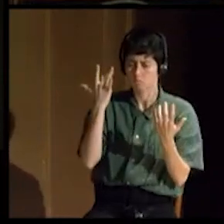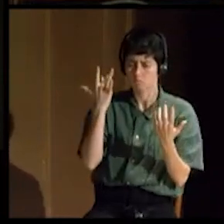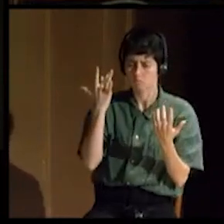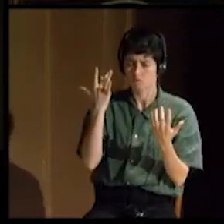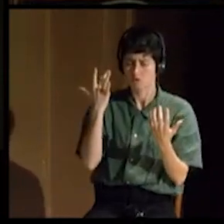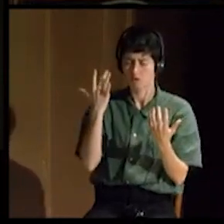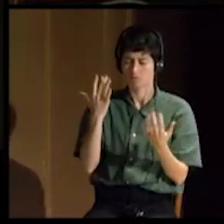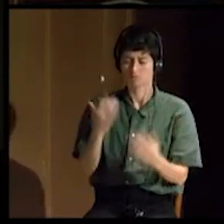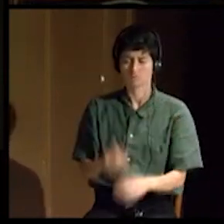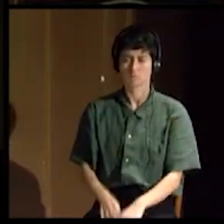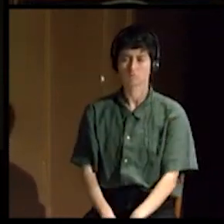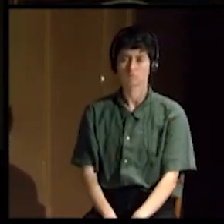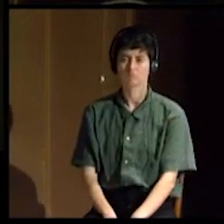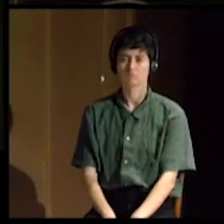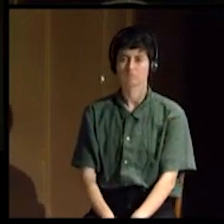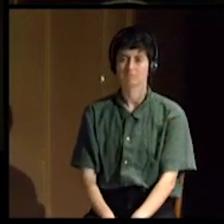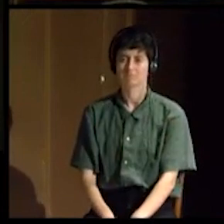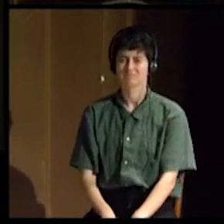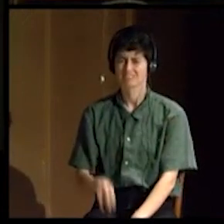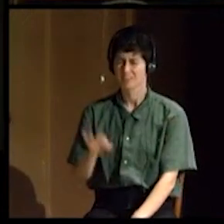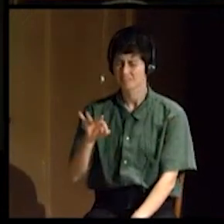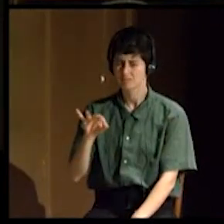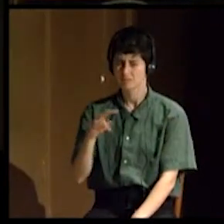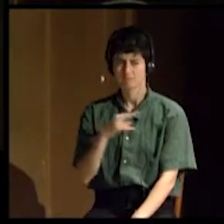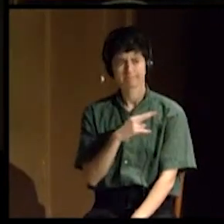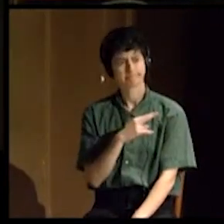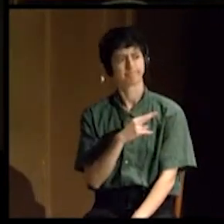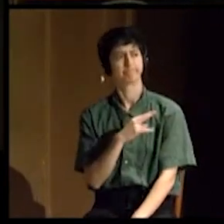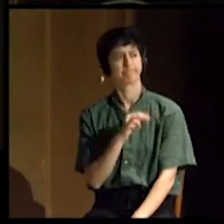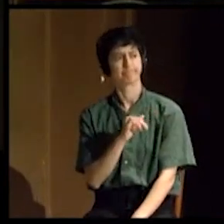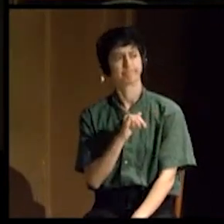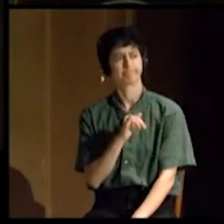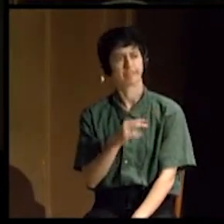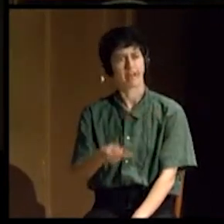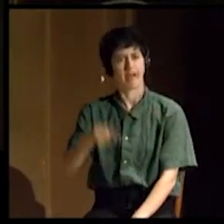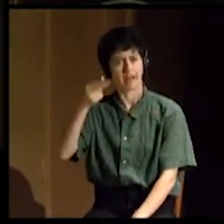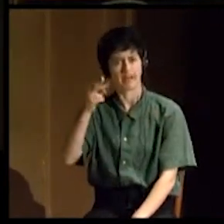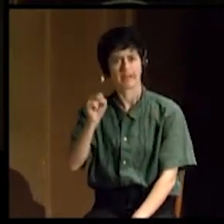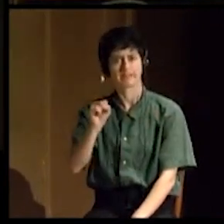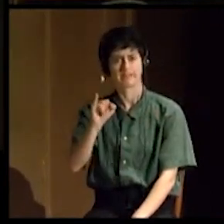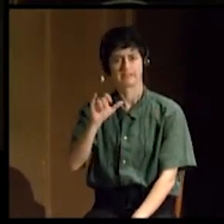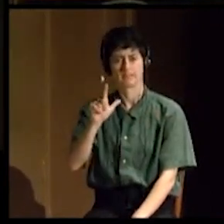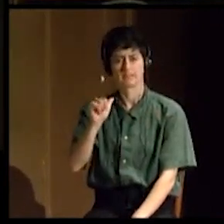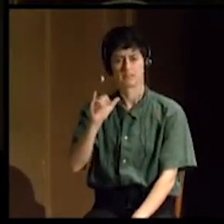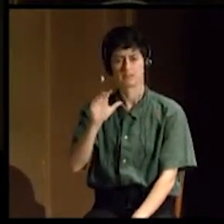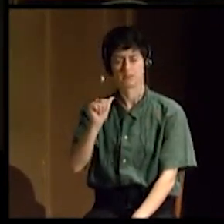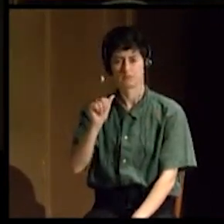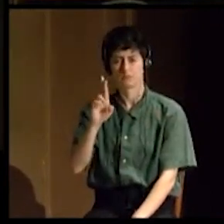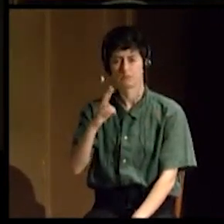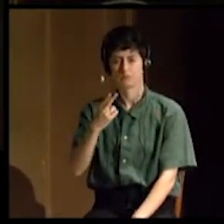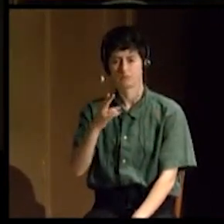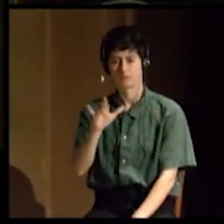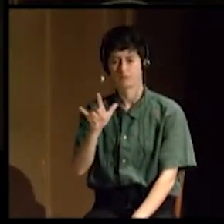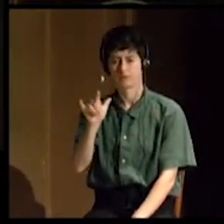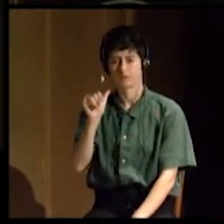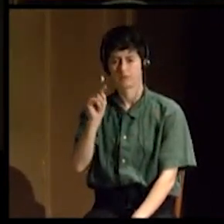Now if you're, if you're not sure, like, oh, okay, what is a high silica rhyolite? Well, these are probably the most differentiated rocks on earth.